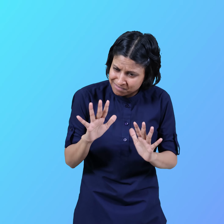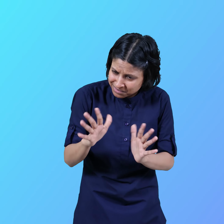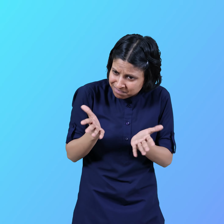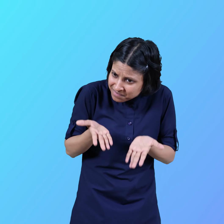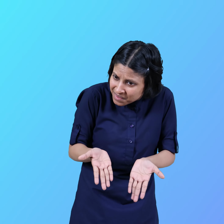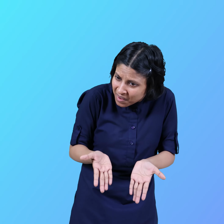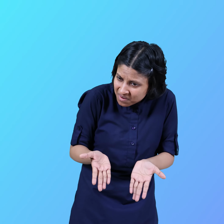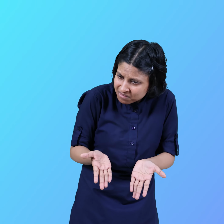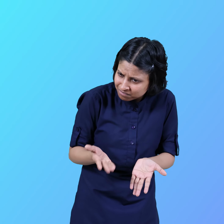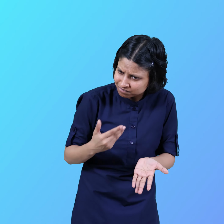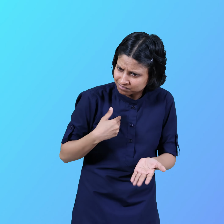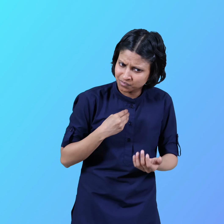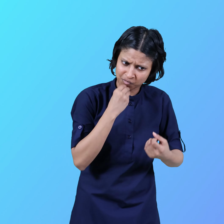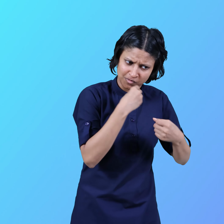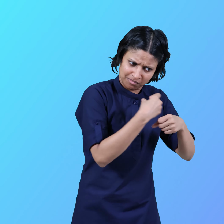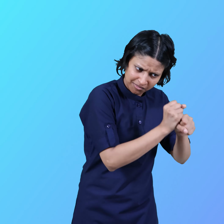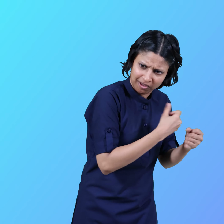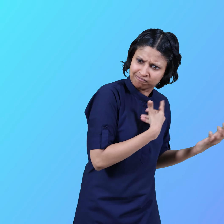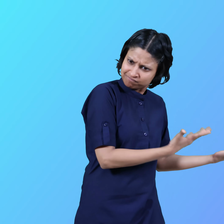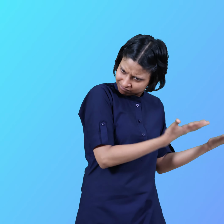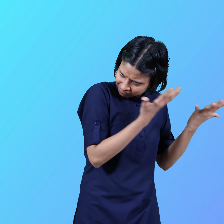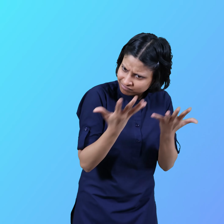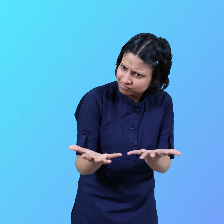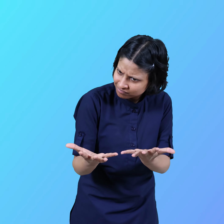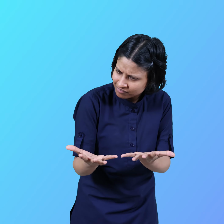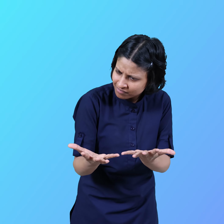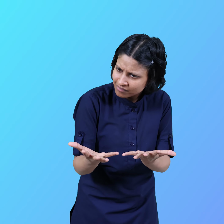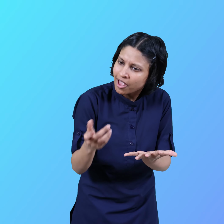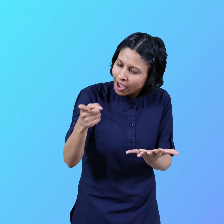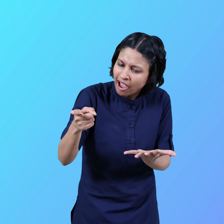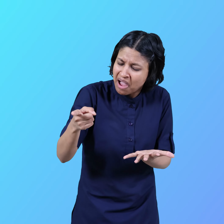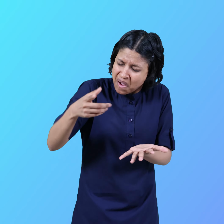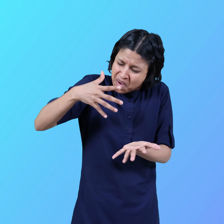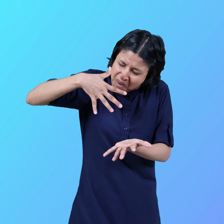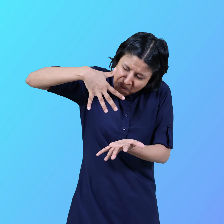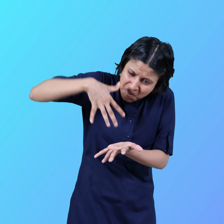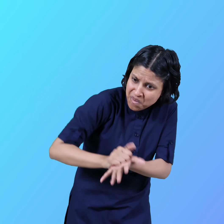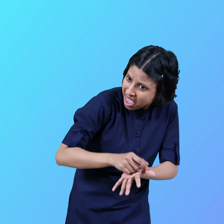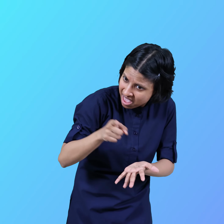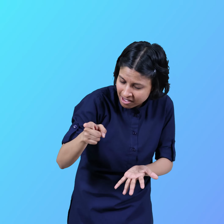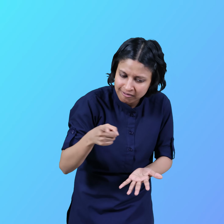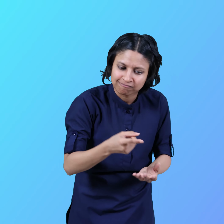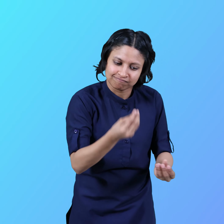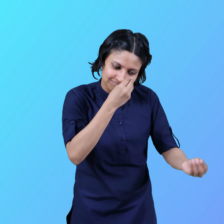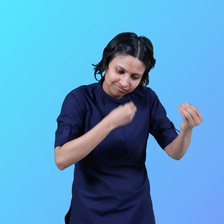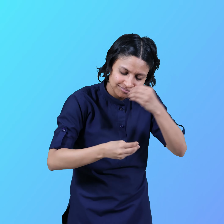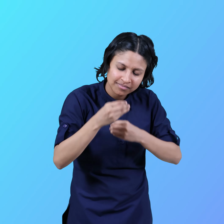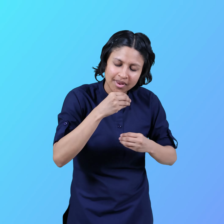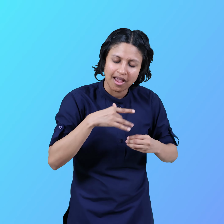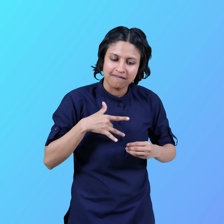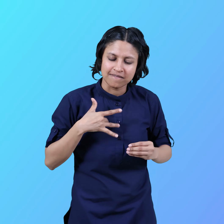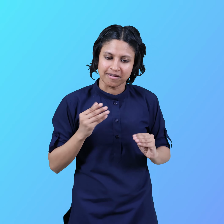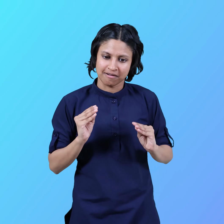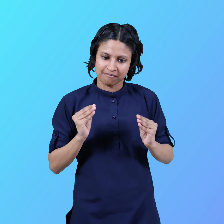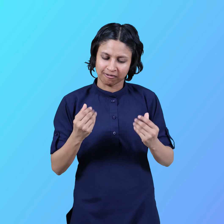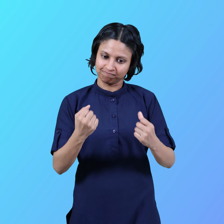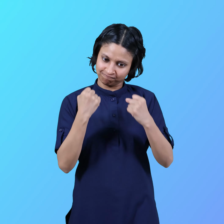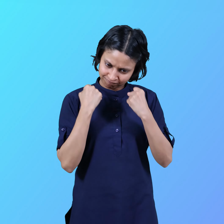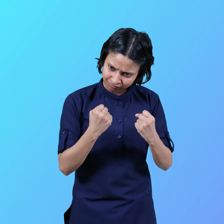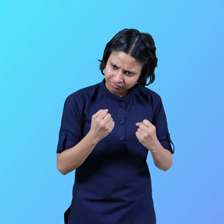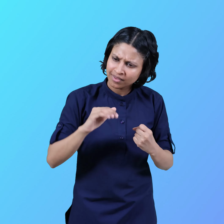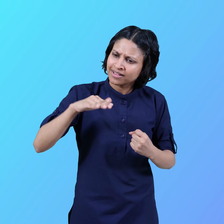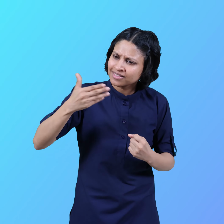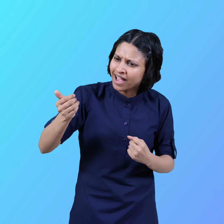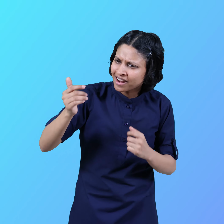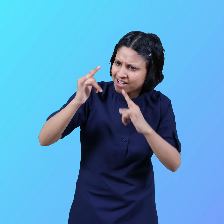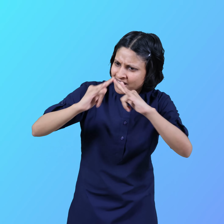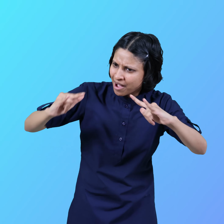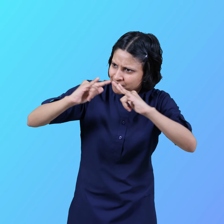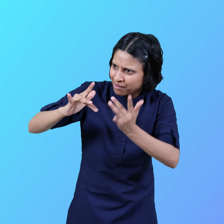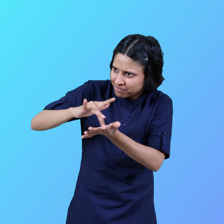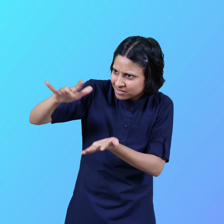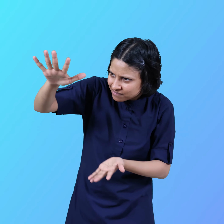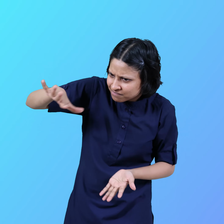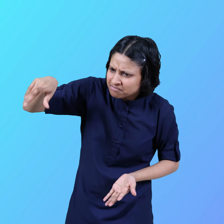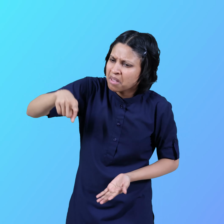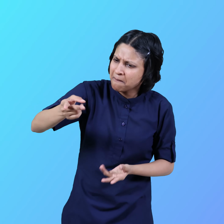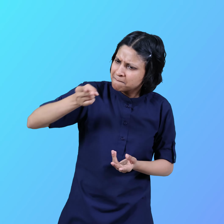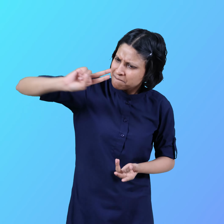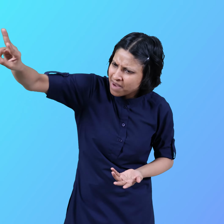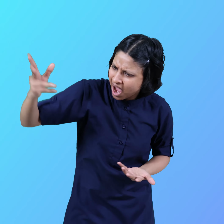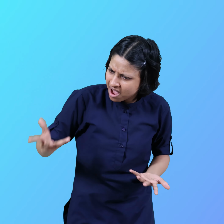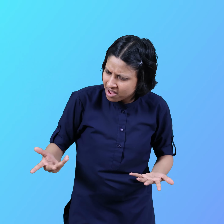Please, listen to me. You need to eat. Let me get you some food. Then you will have enough strength to go on your way.”